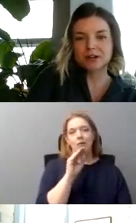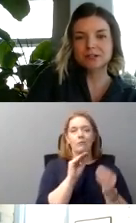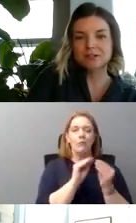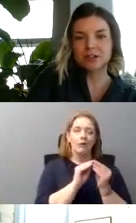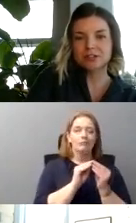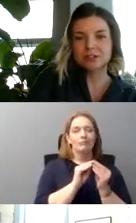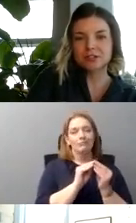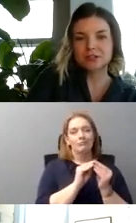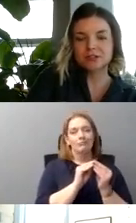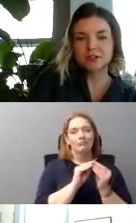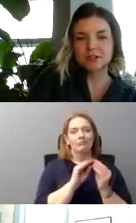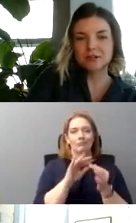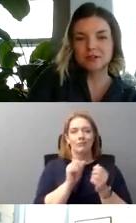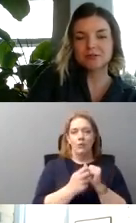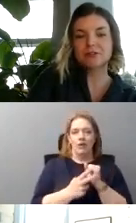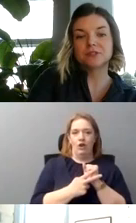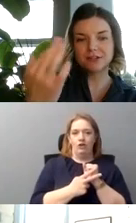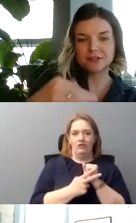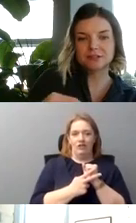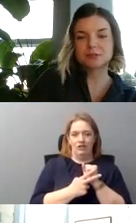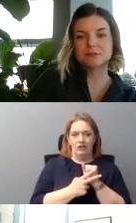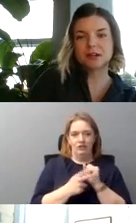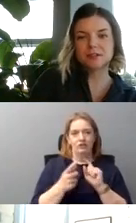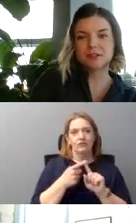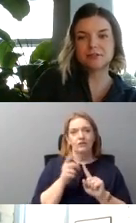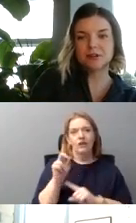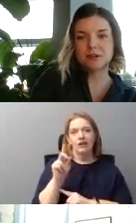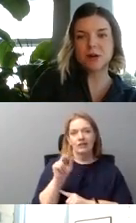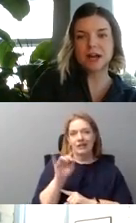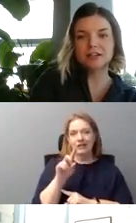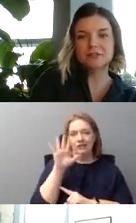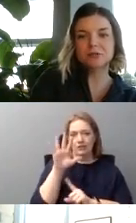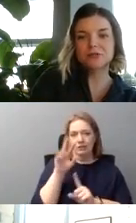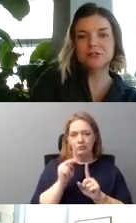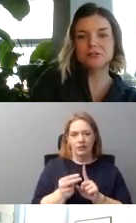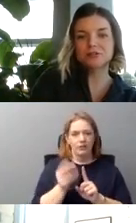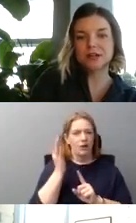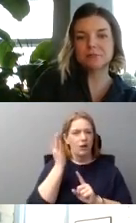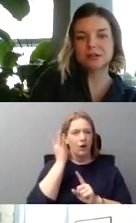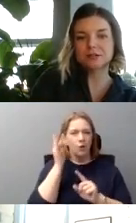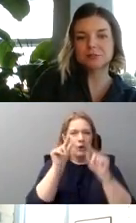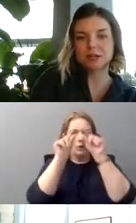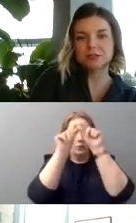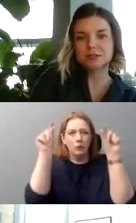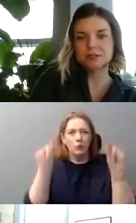on a conservation, from David's perspective, why did he remove all the trim in the space?